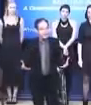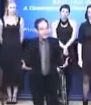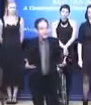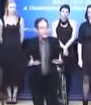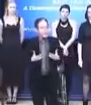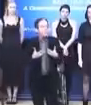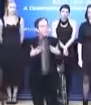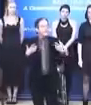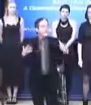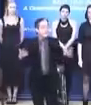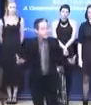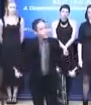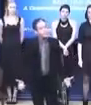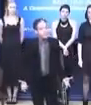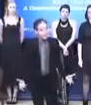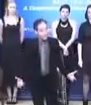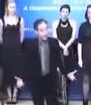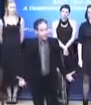their voices become contemporary.